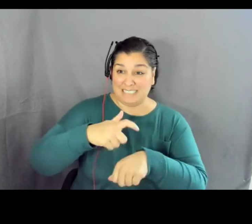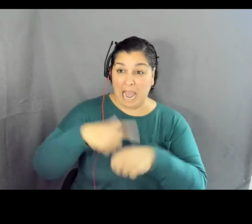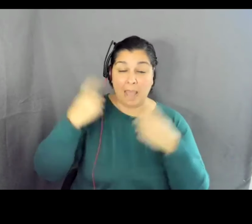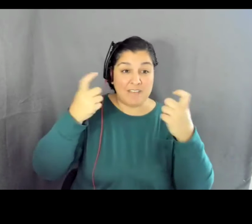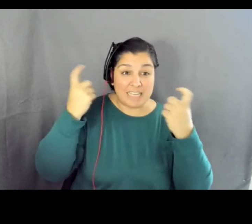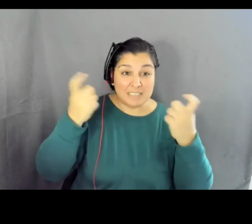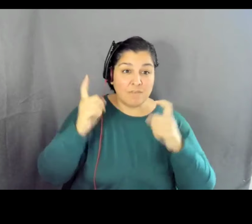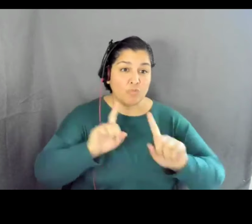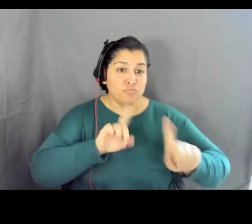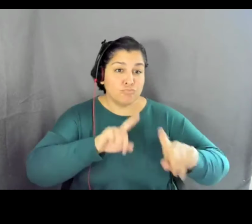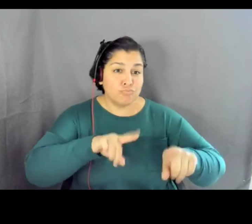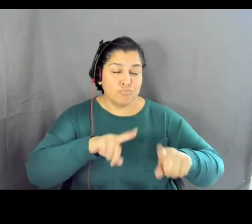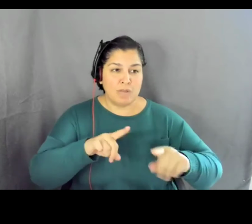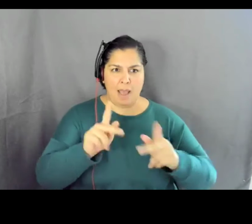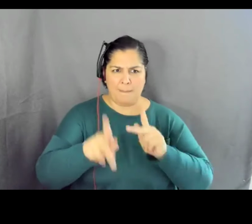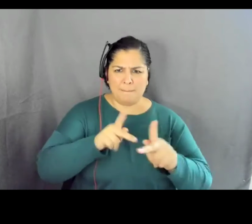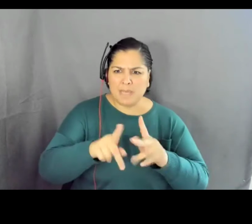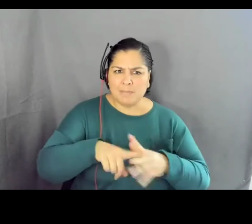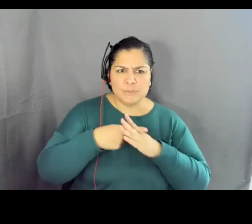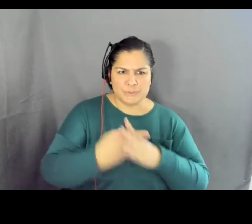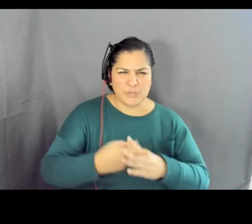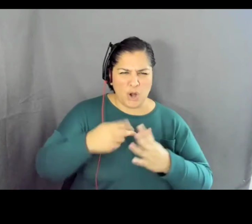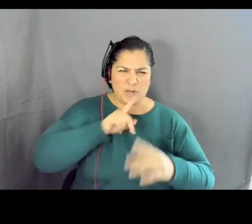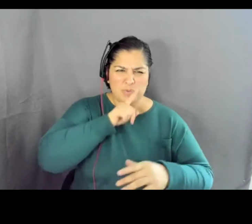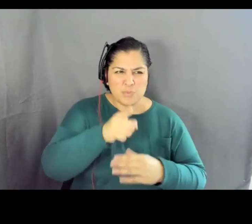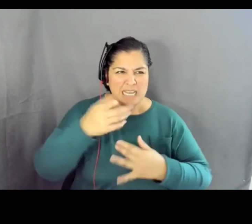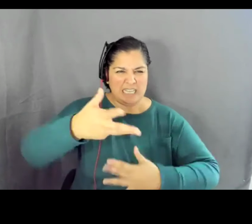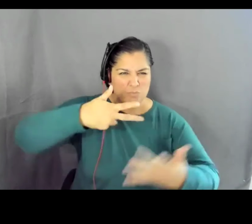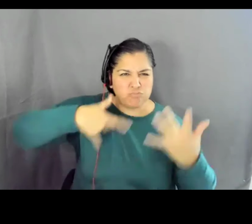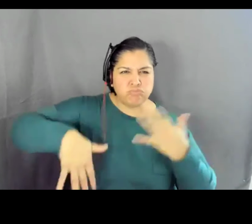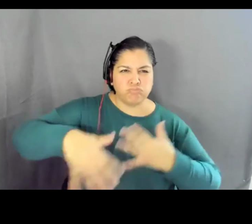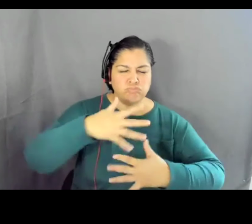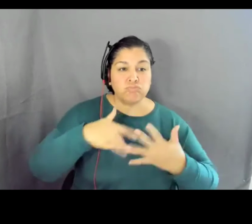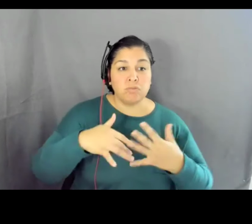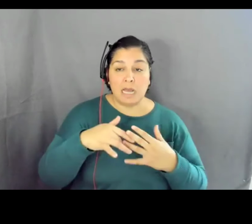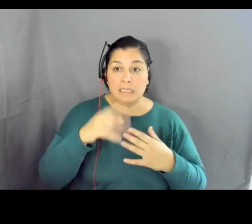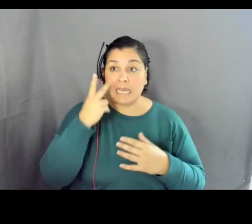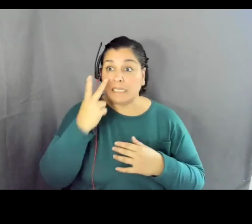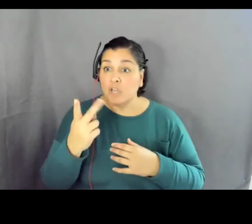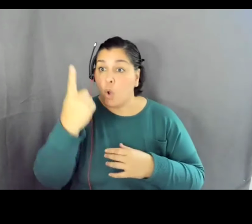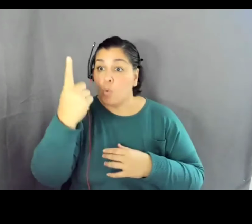started to engage very deeply instead of seeing 1 or 2 shows at the festival, they would go see about 5 or 6 things.